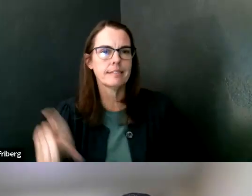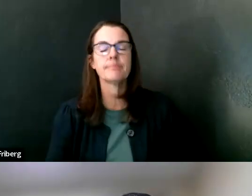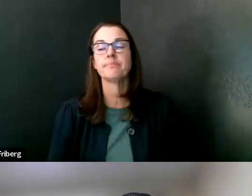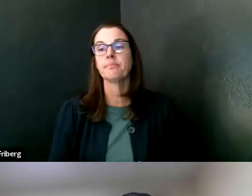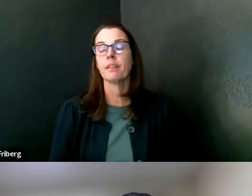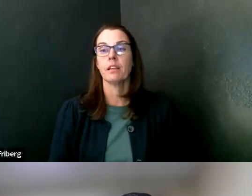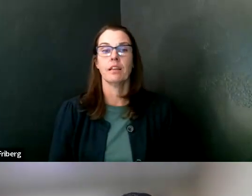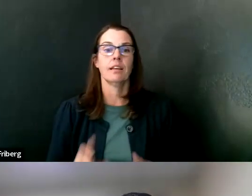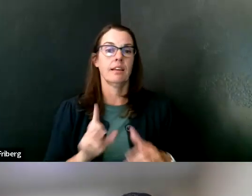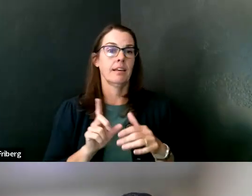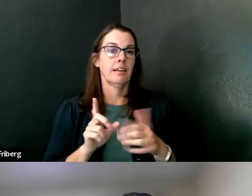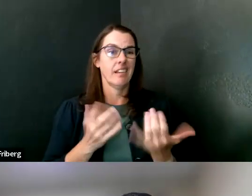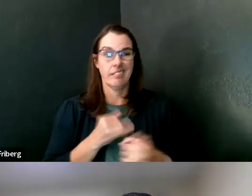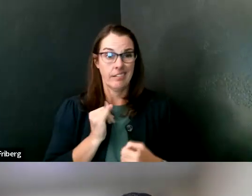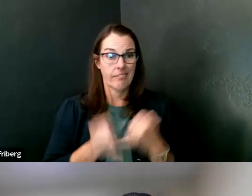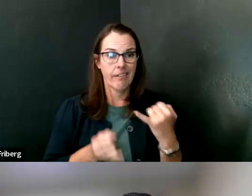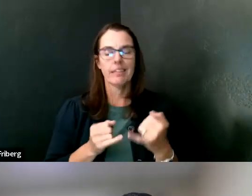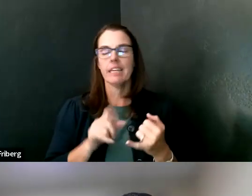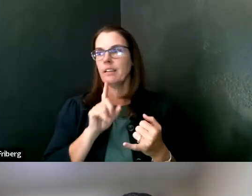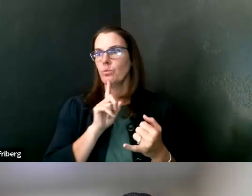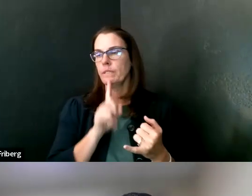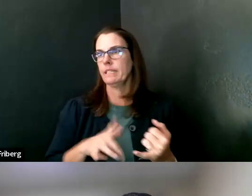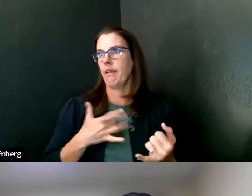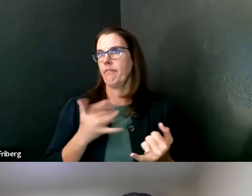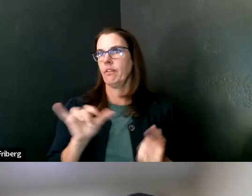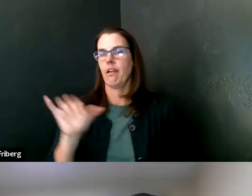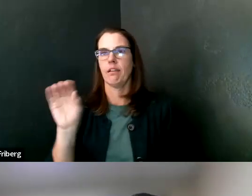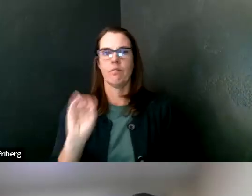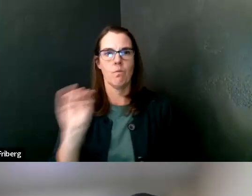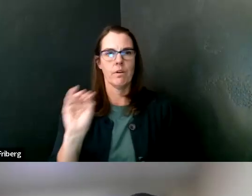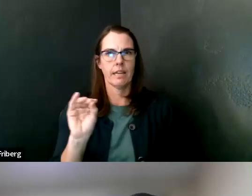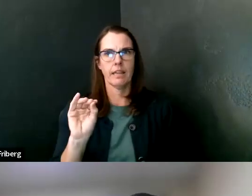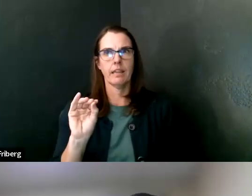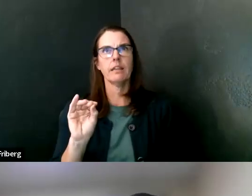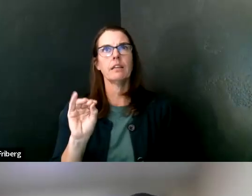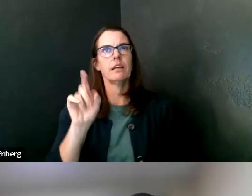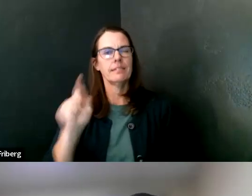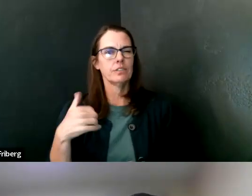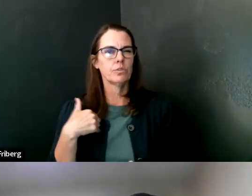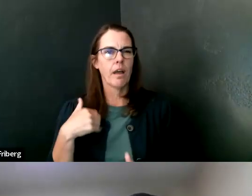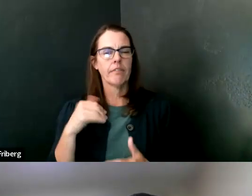I I really feel like Oregon deserves a patient or an insurance transparency board similar to